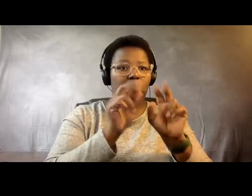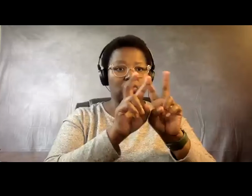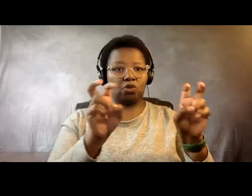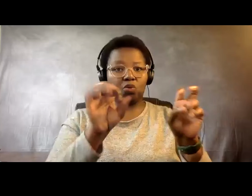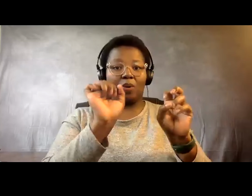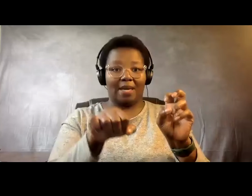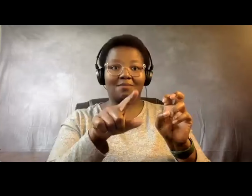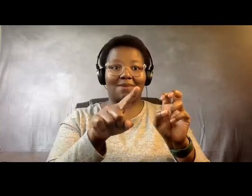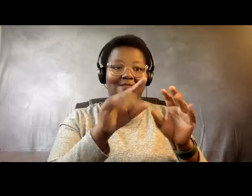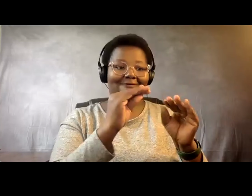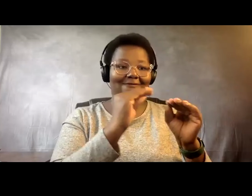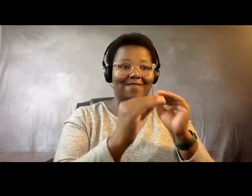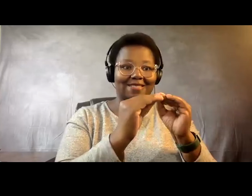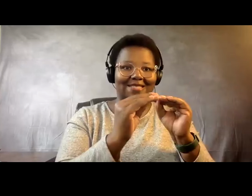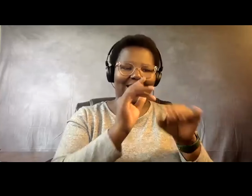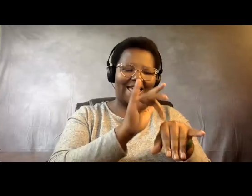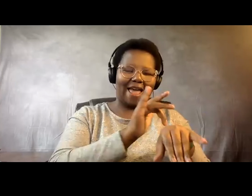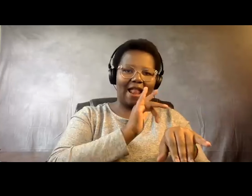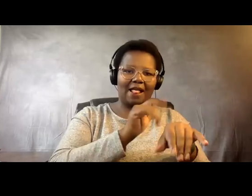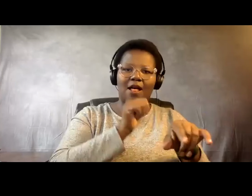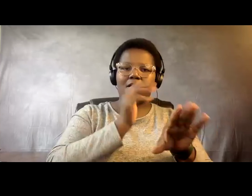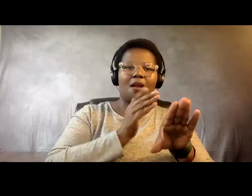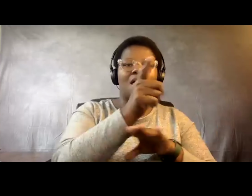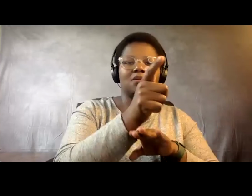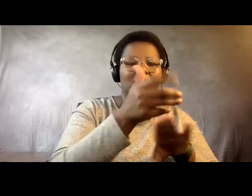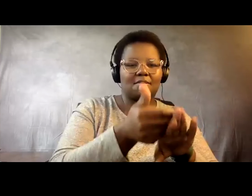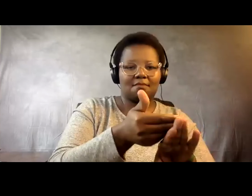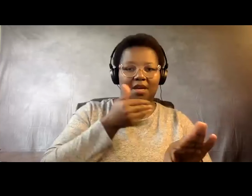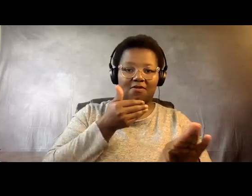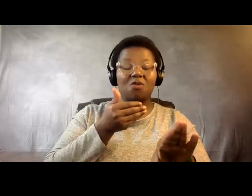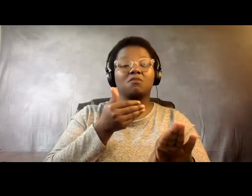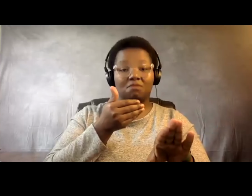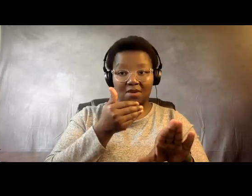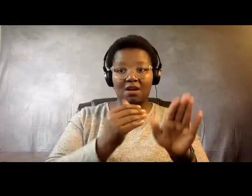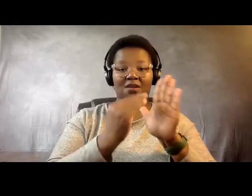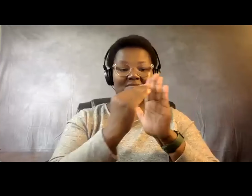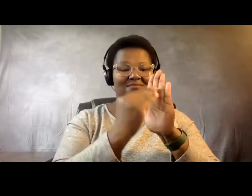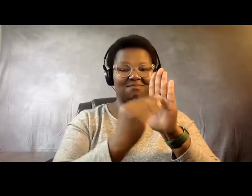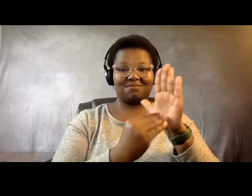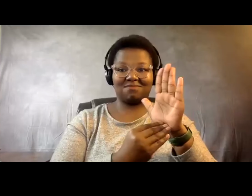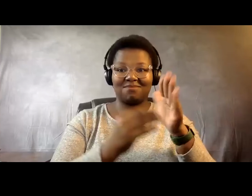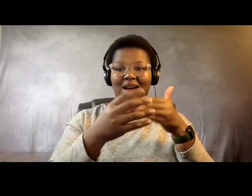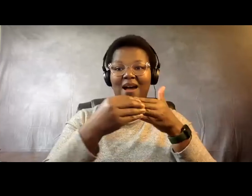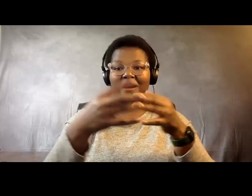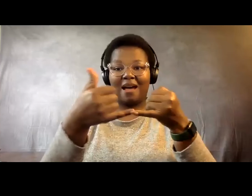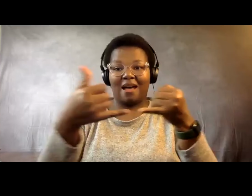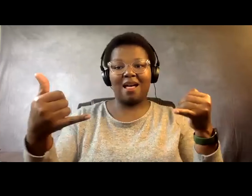I think that guidelines and documentation can help a lot achieve that. So the first